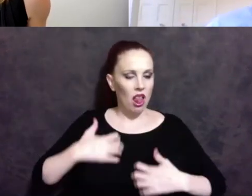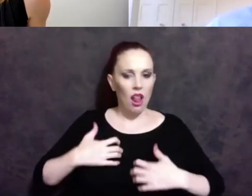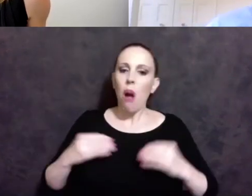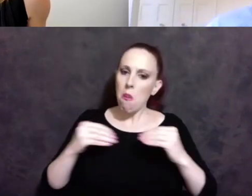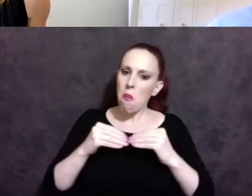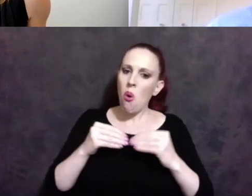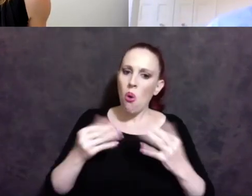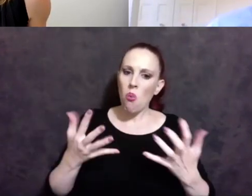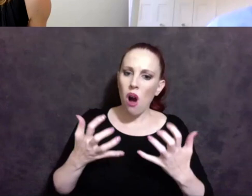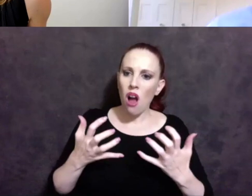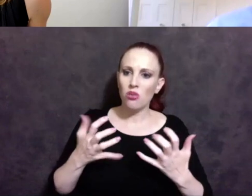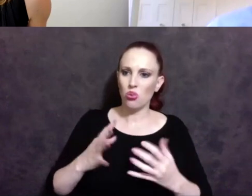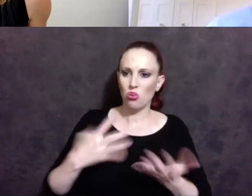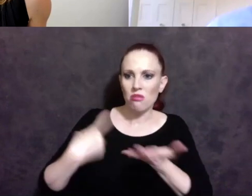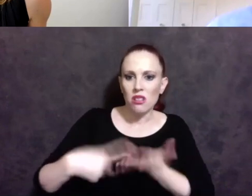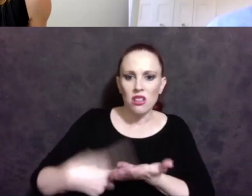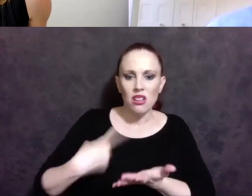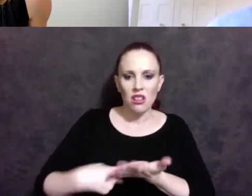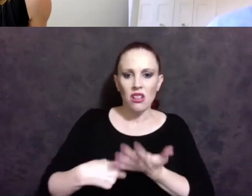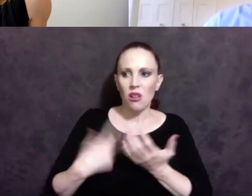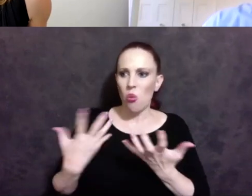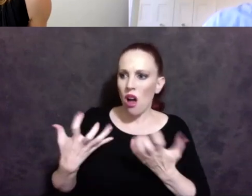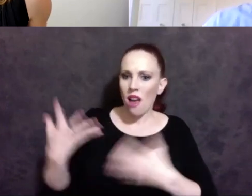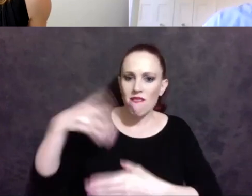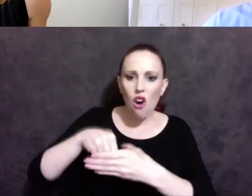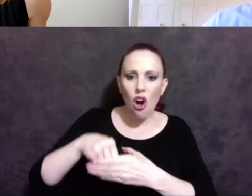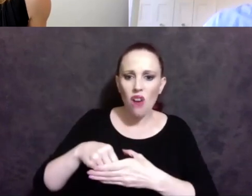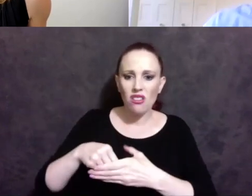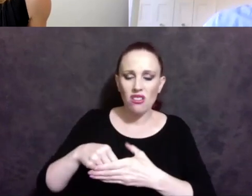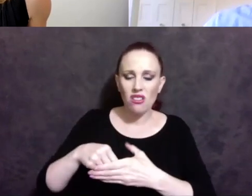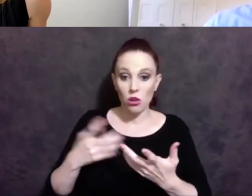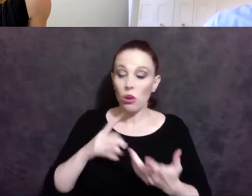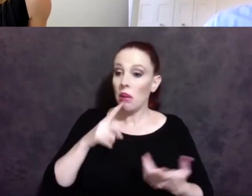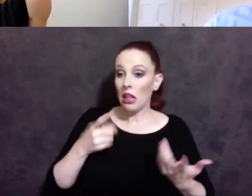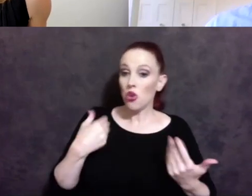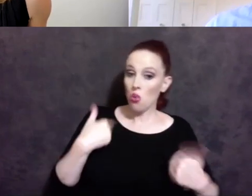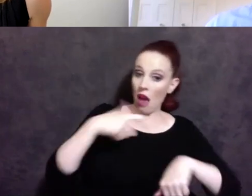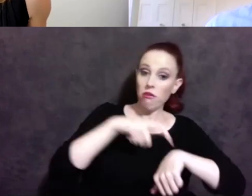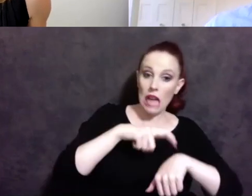inclined to want to talk about it because in part you have the time to do so and you